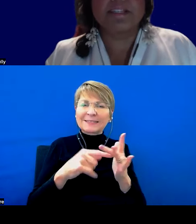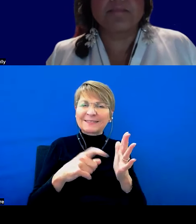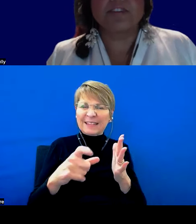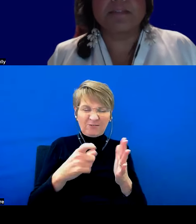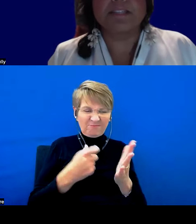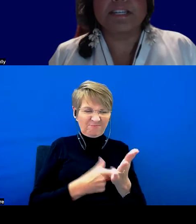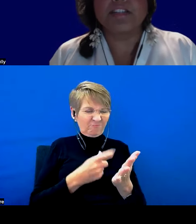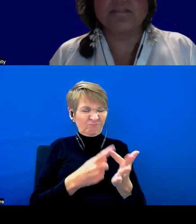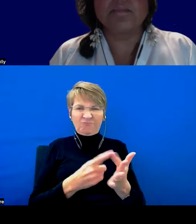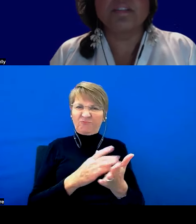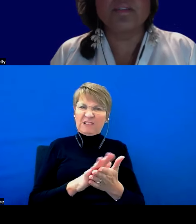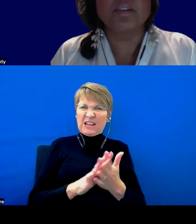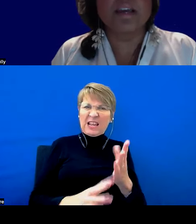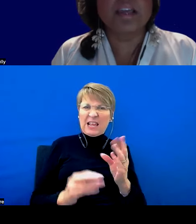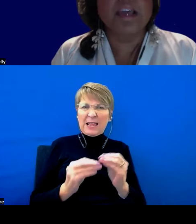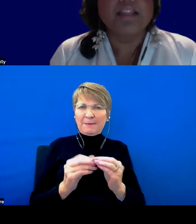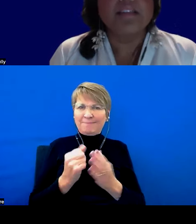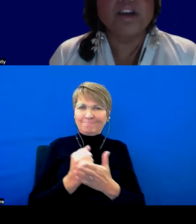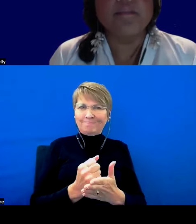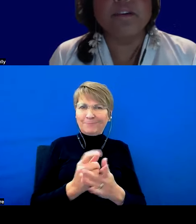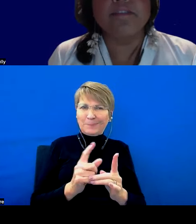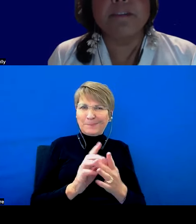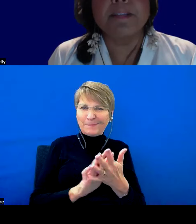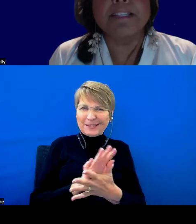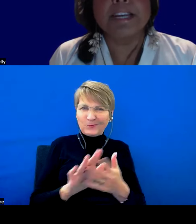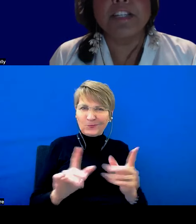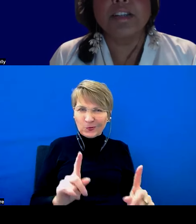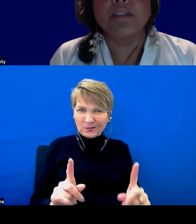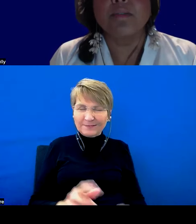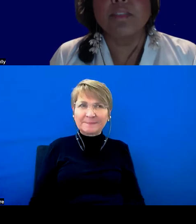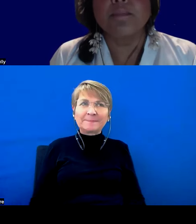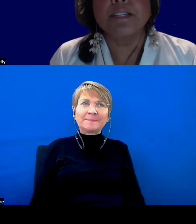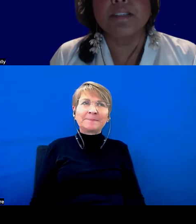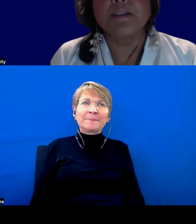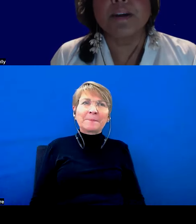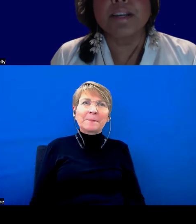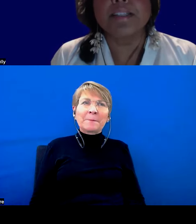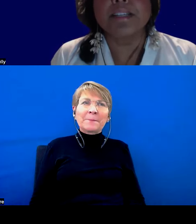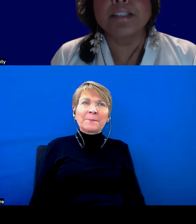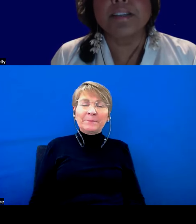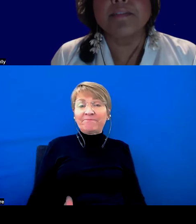rehabilitation supports look like? The scope of rehabilitation orthoptics is quite extensive.